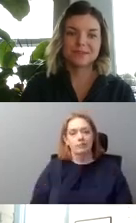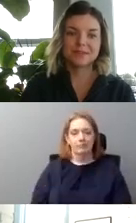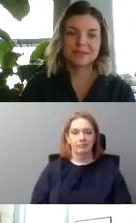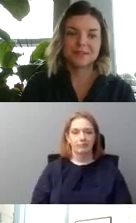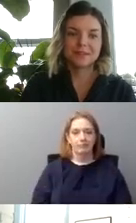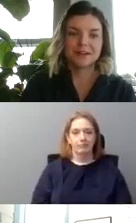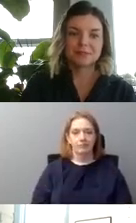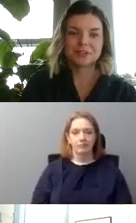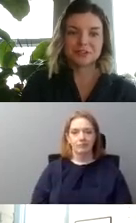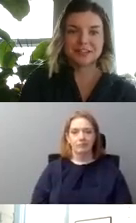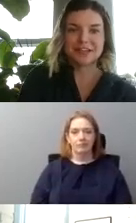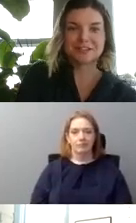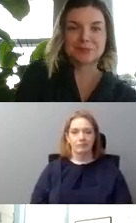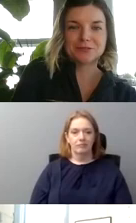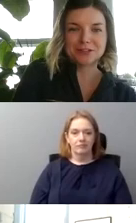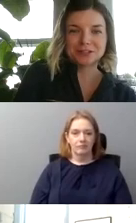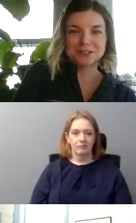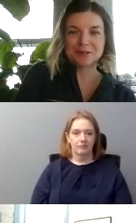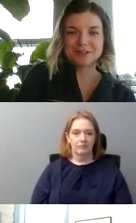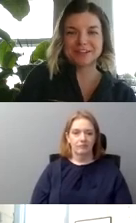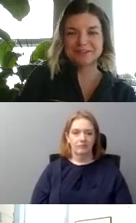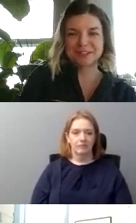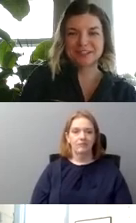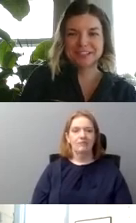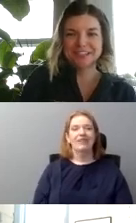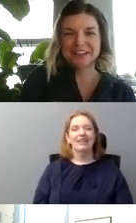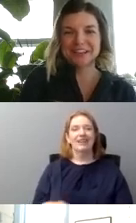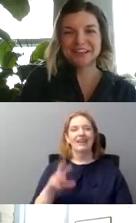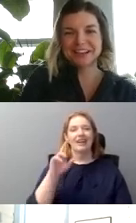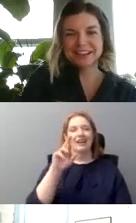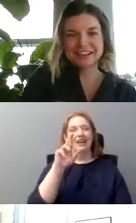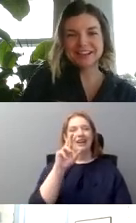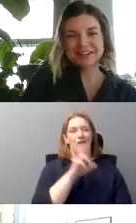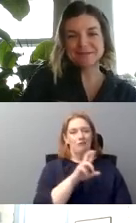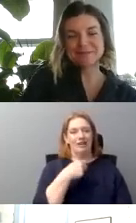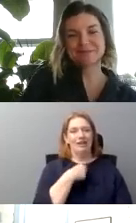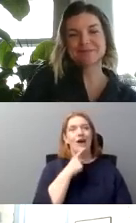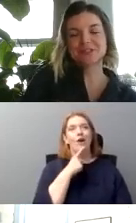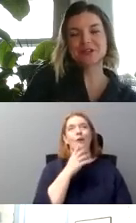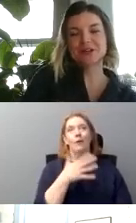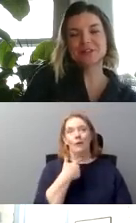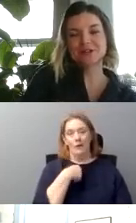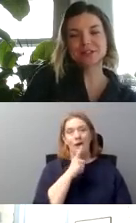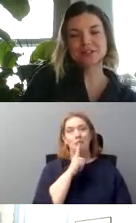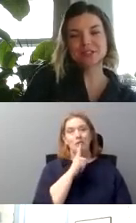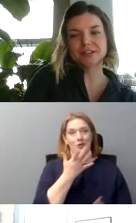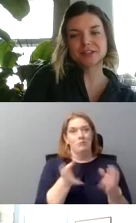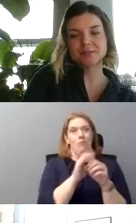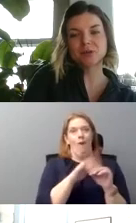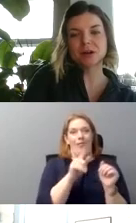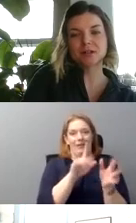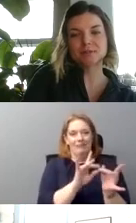R: I'm sure that that's a bit of an understatement. So another question more